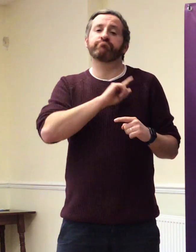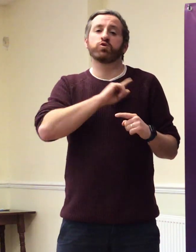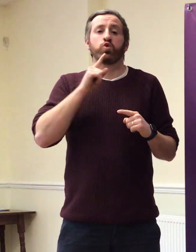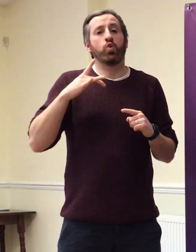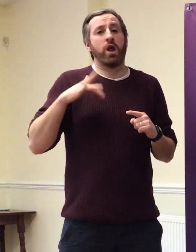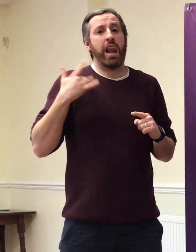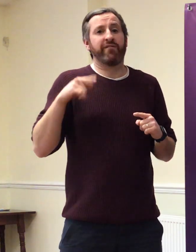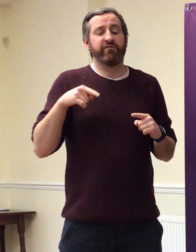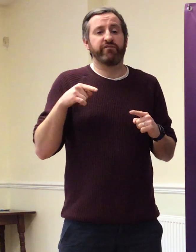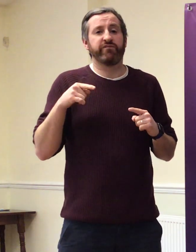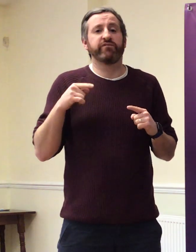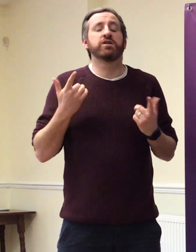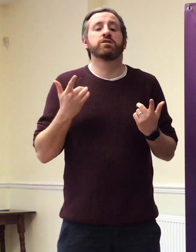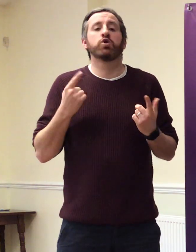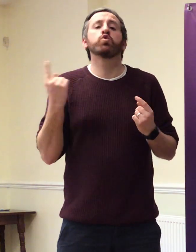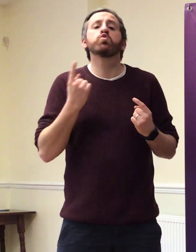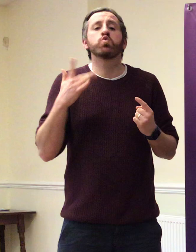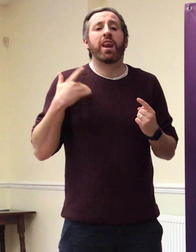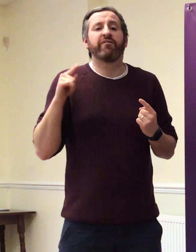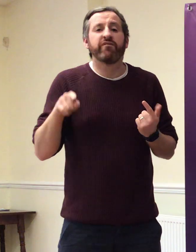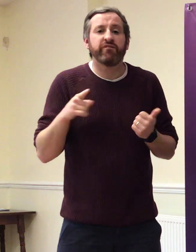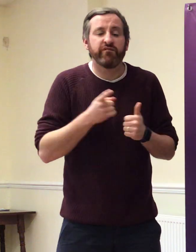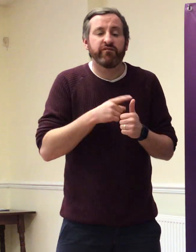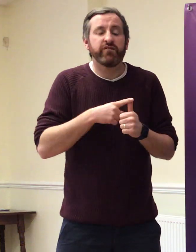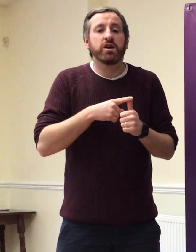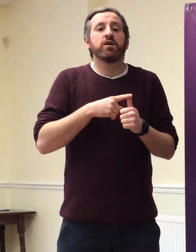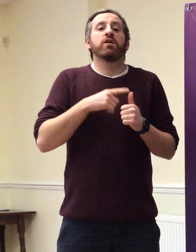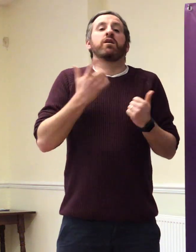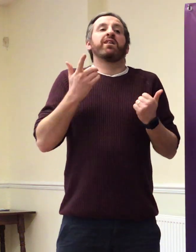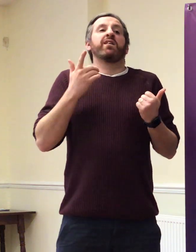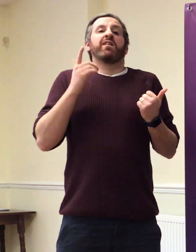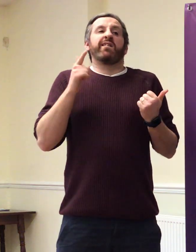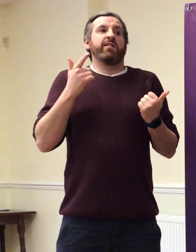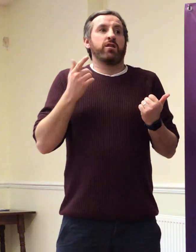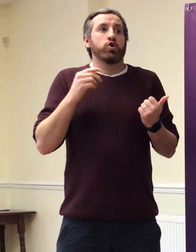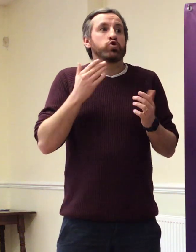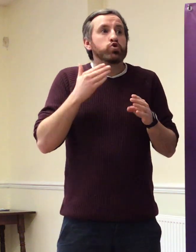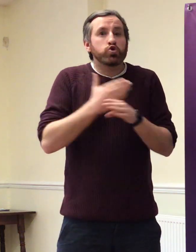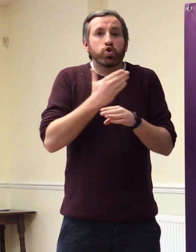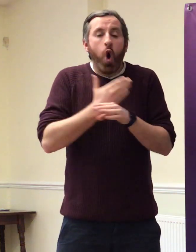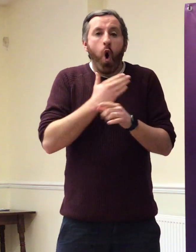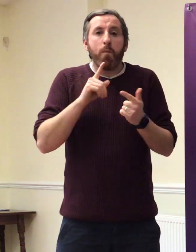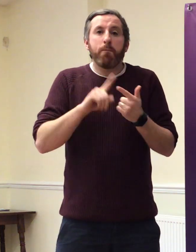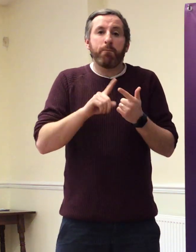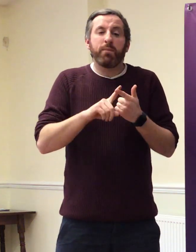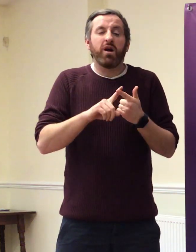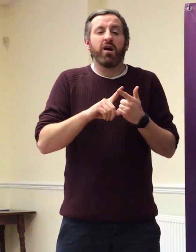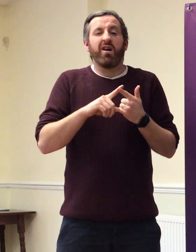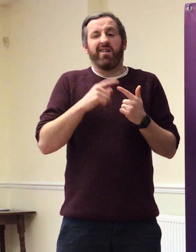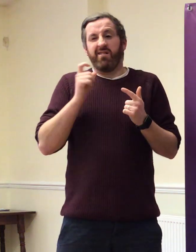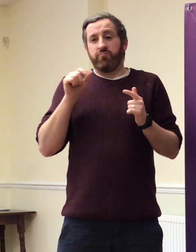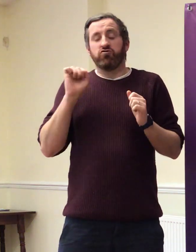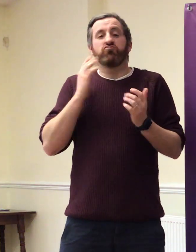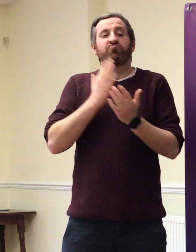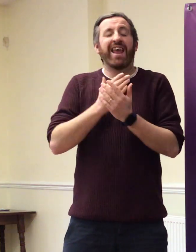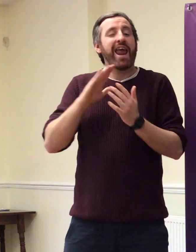Information such as, where do you live? Who lives in your house? Occupation?